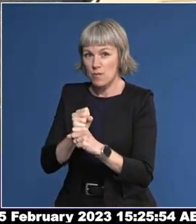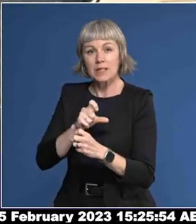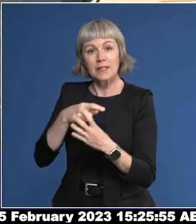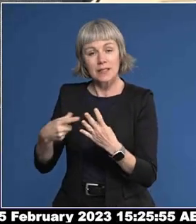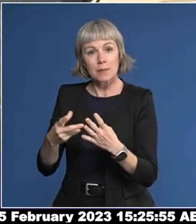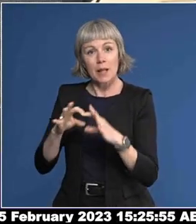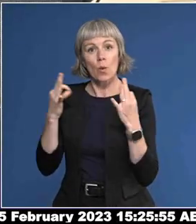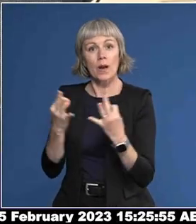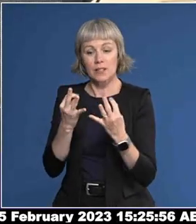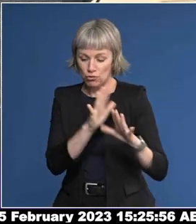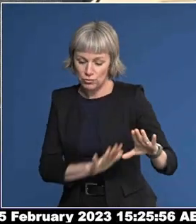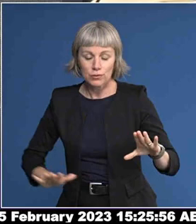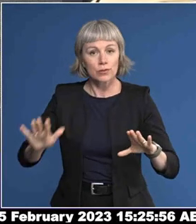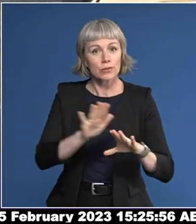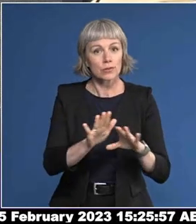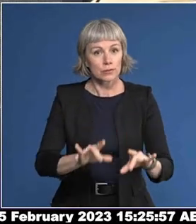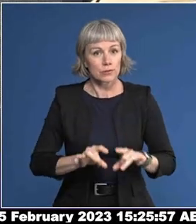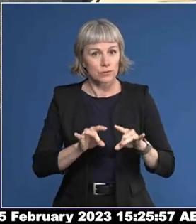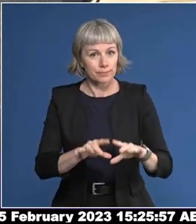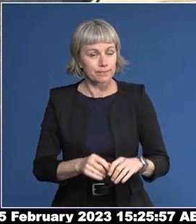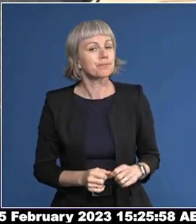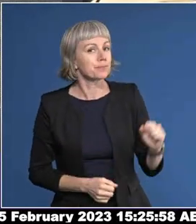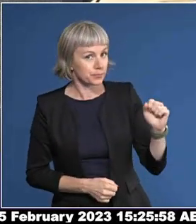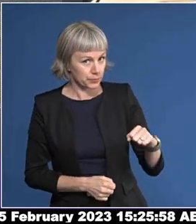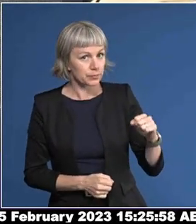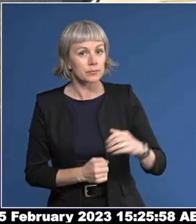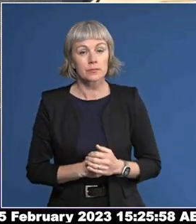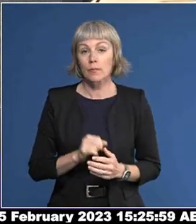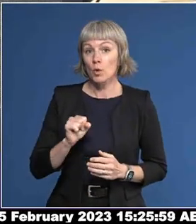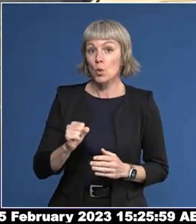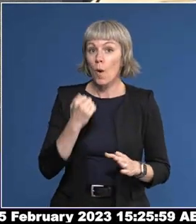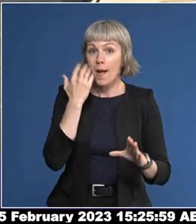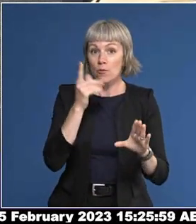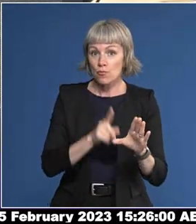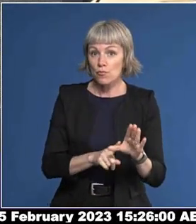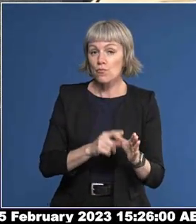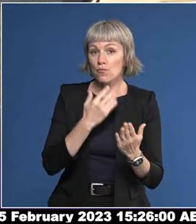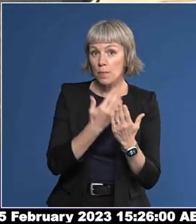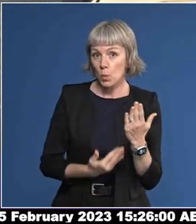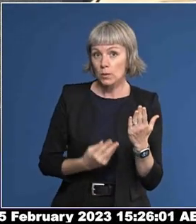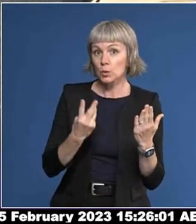In your 2022 annual report, you say you have more than 1,200 members.